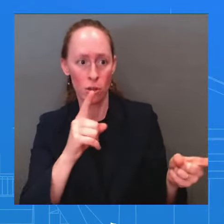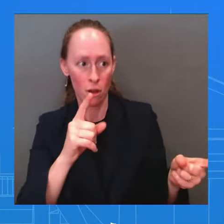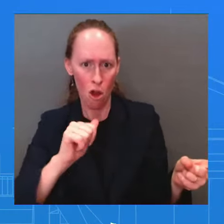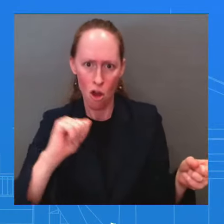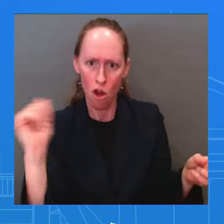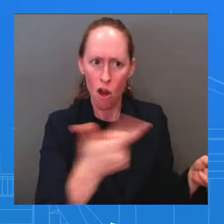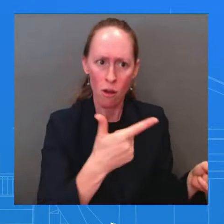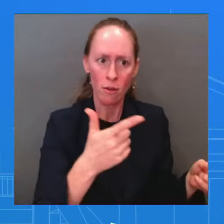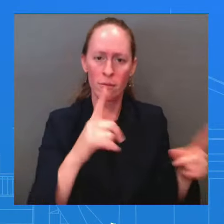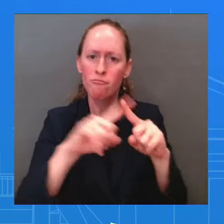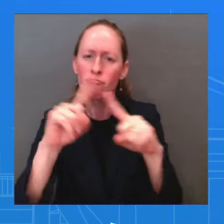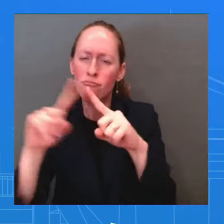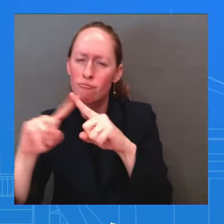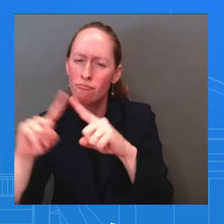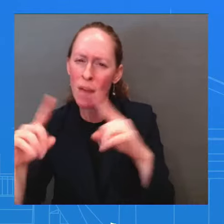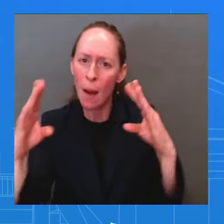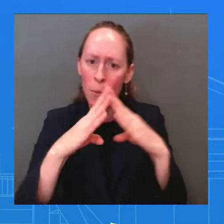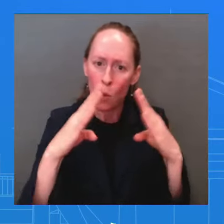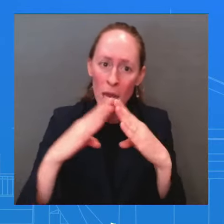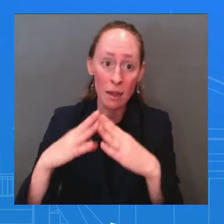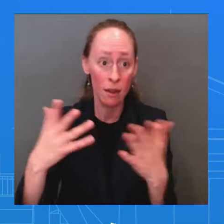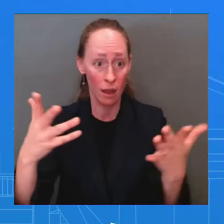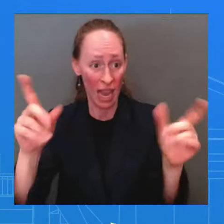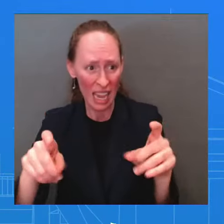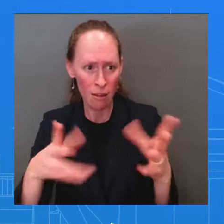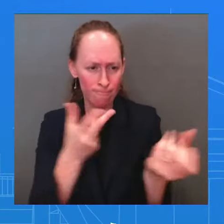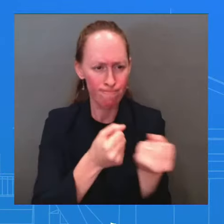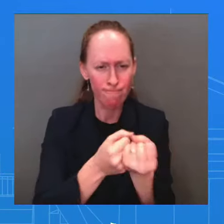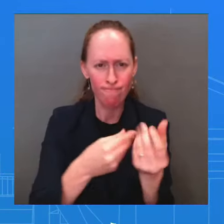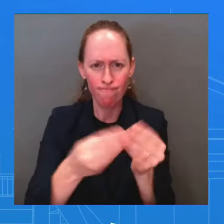are certainly getting this vaccine. So, that is not going to change in this regard.